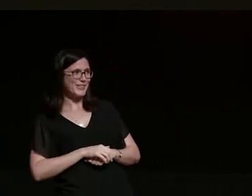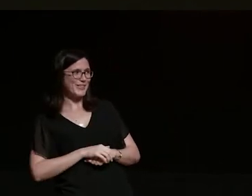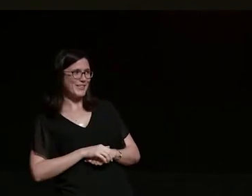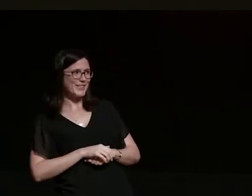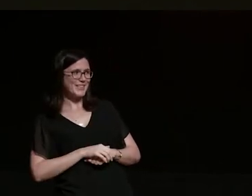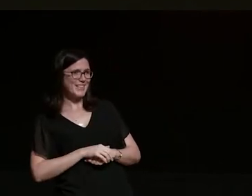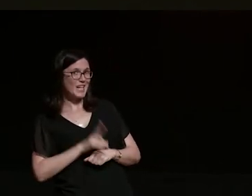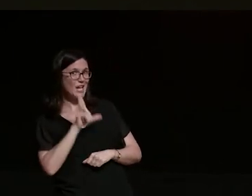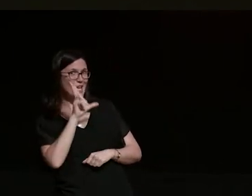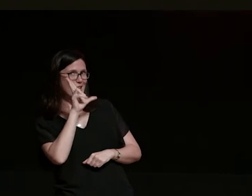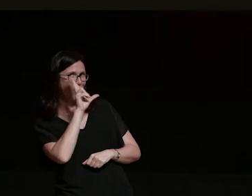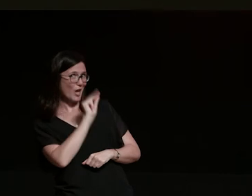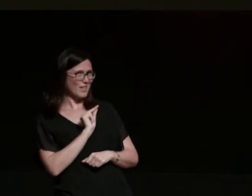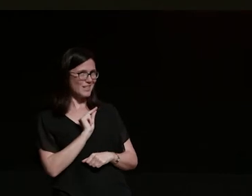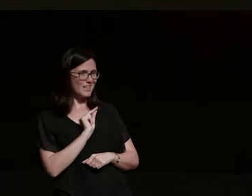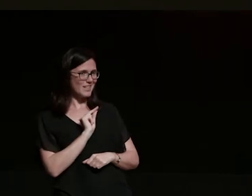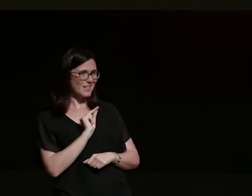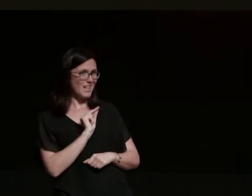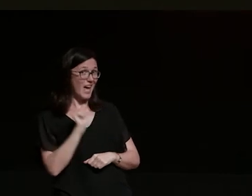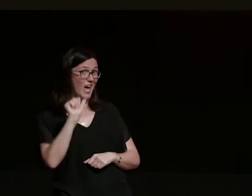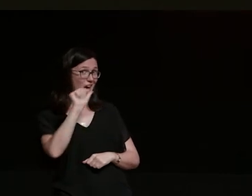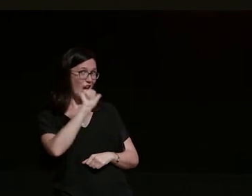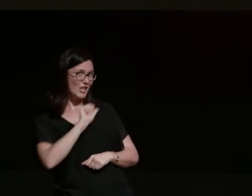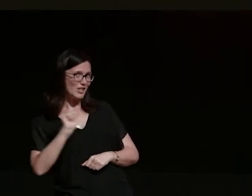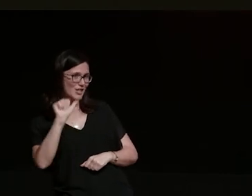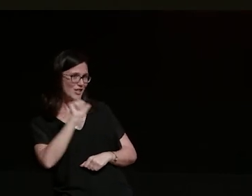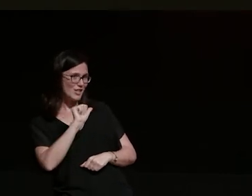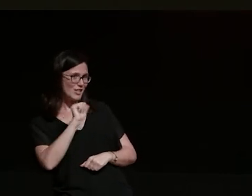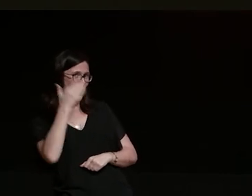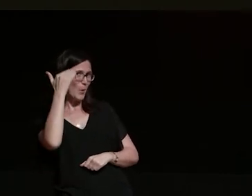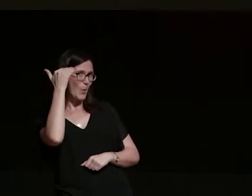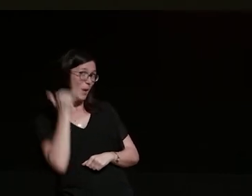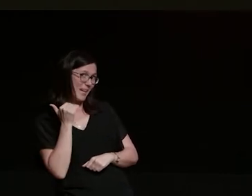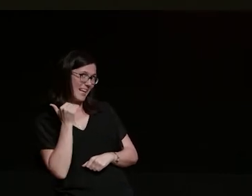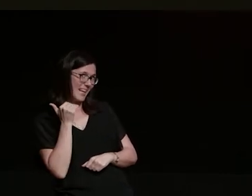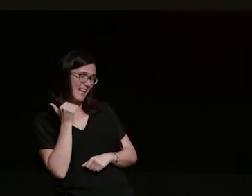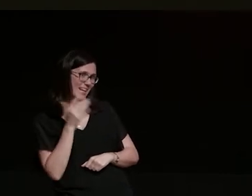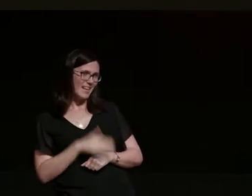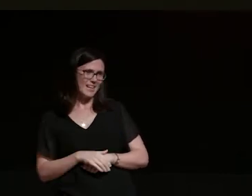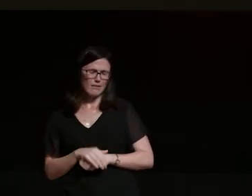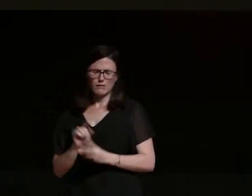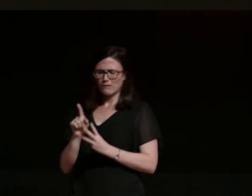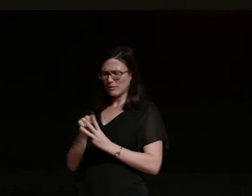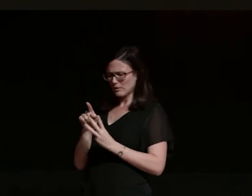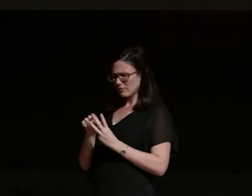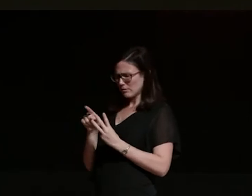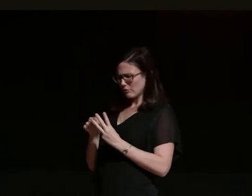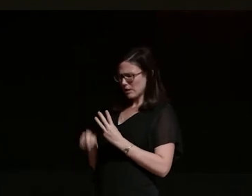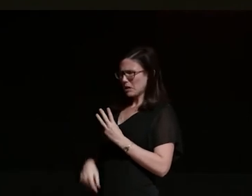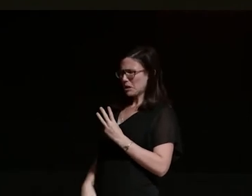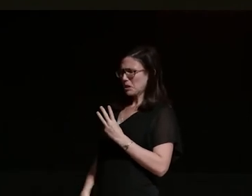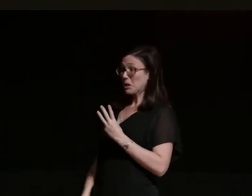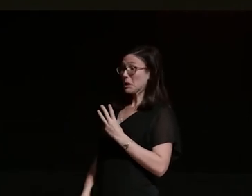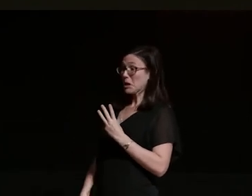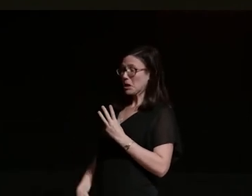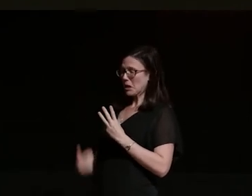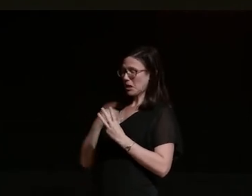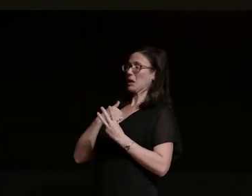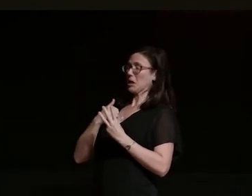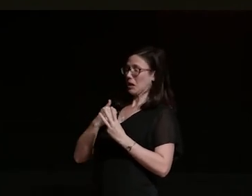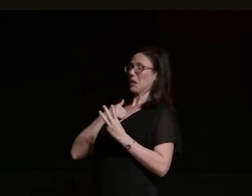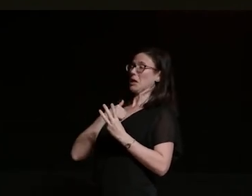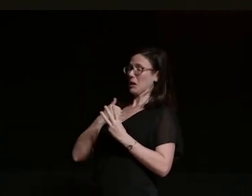young asian women it was all three i felt like it was all three in three words like